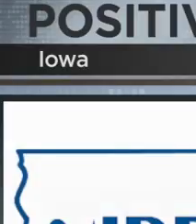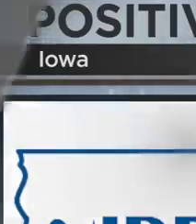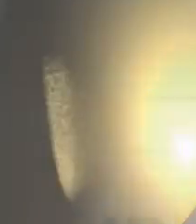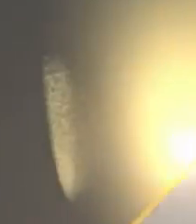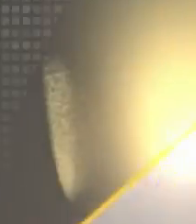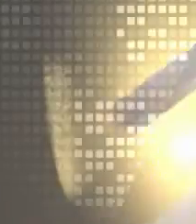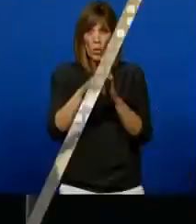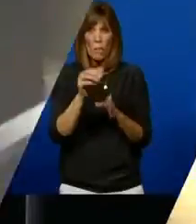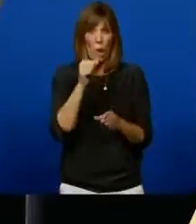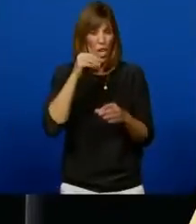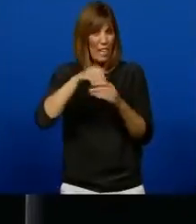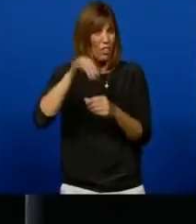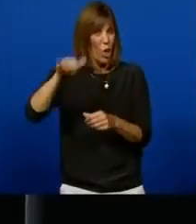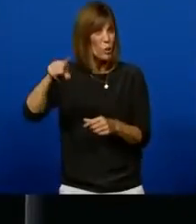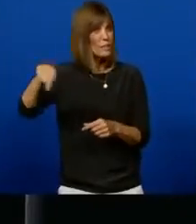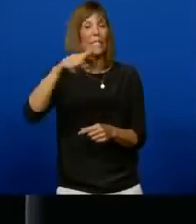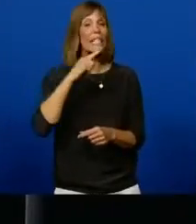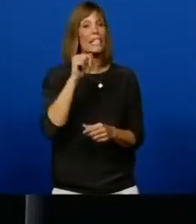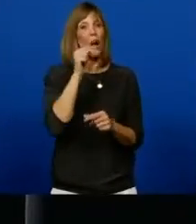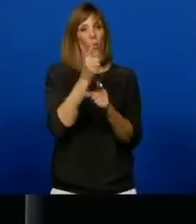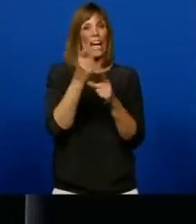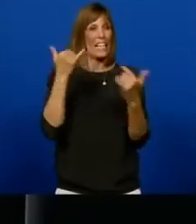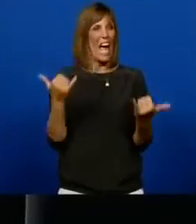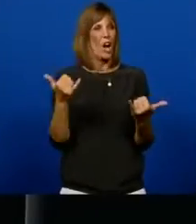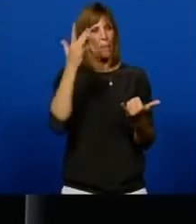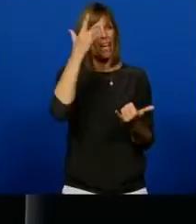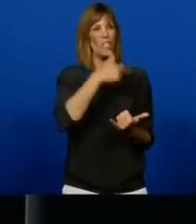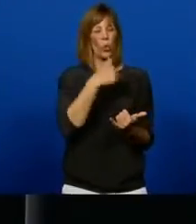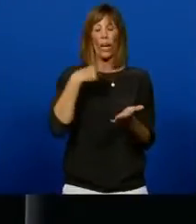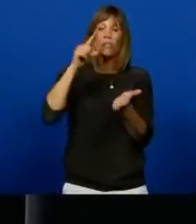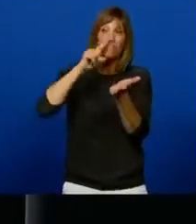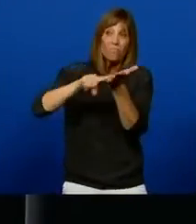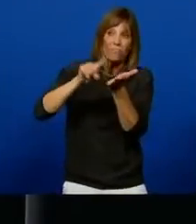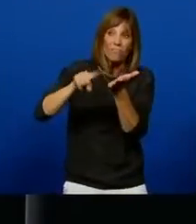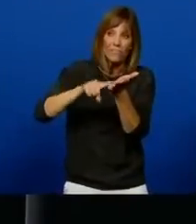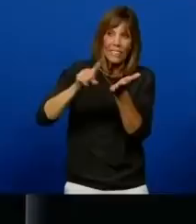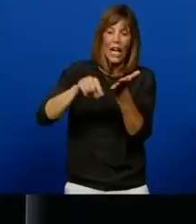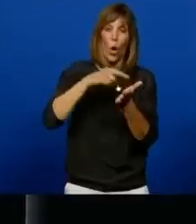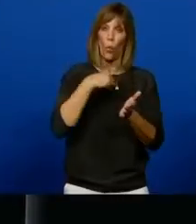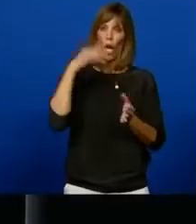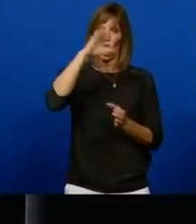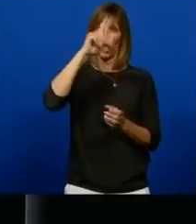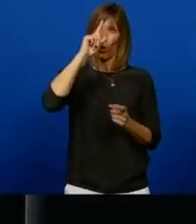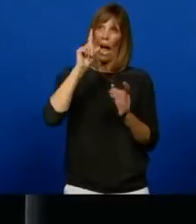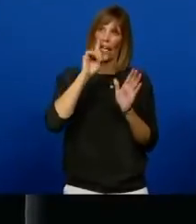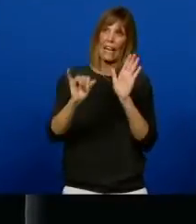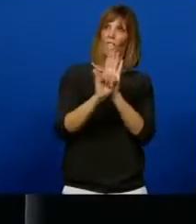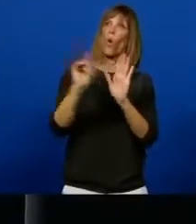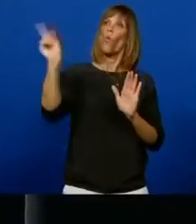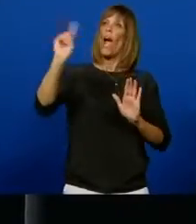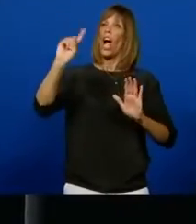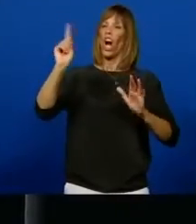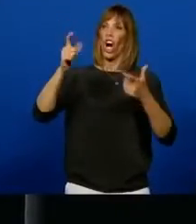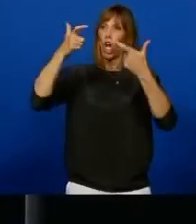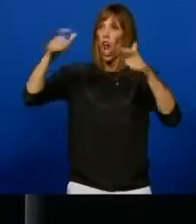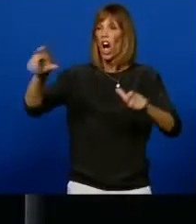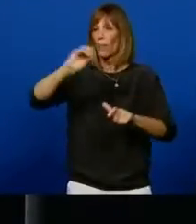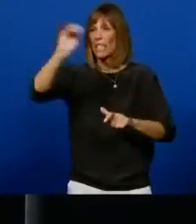"WELL NOT RIGHT NOW BECAUSE THROUGH THE TEST INVESTIGATION WE HAVE BEEN ABLE TO IDENTIFY WHERE THE LARGER PERCENTAGE OF THE POSITIVITY, THE POSITIVE CASES